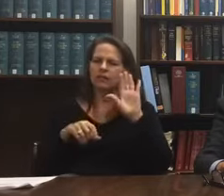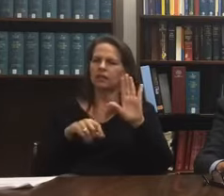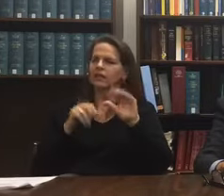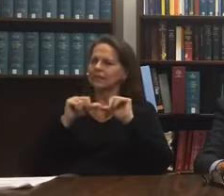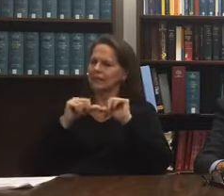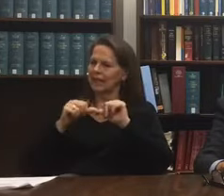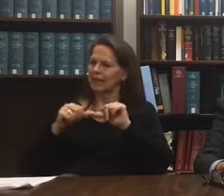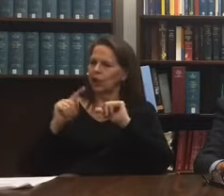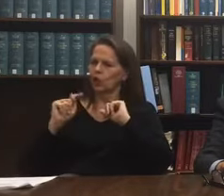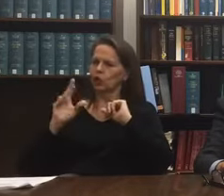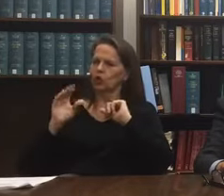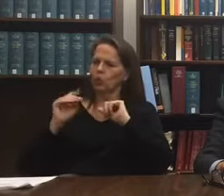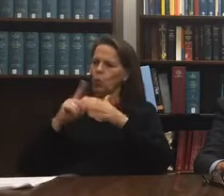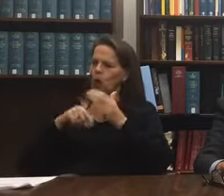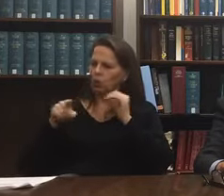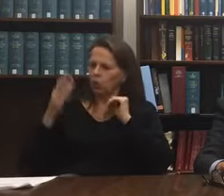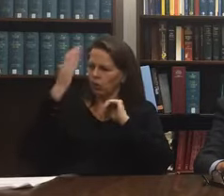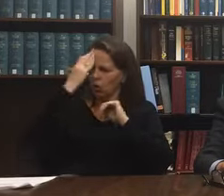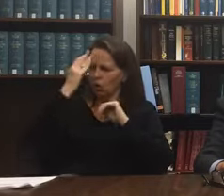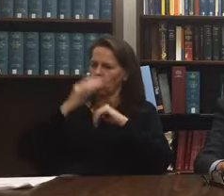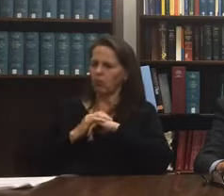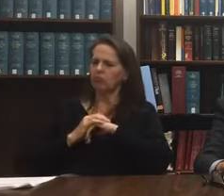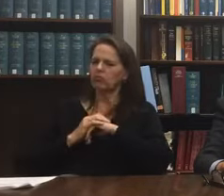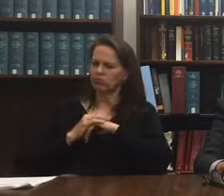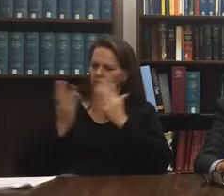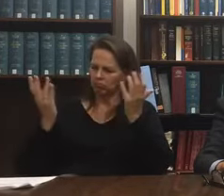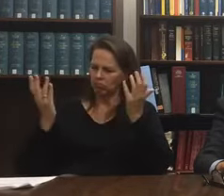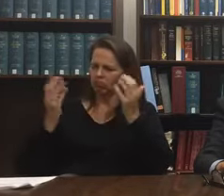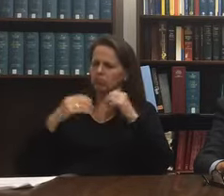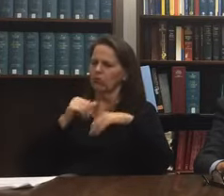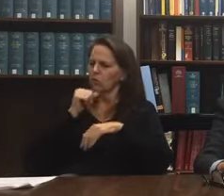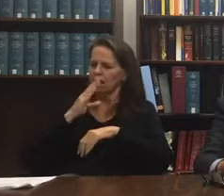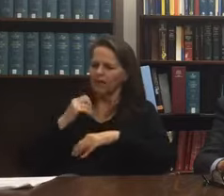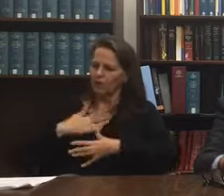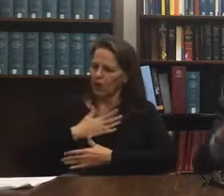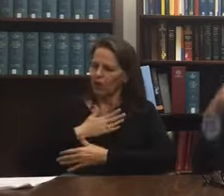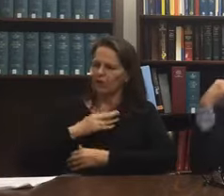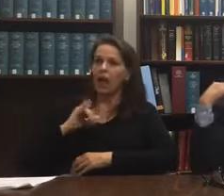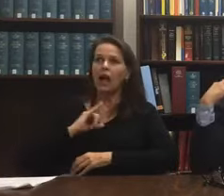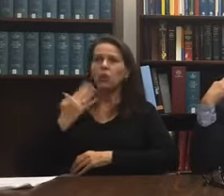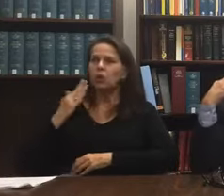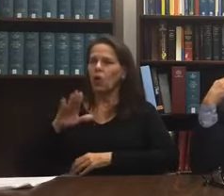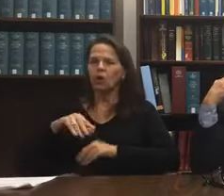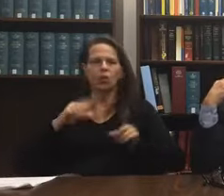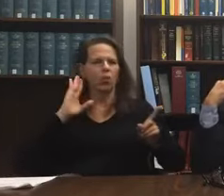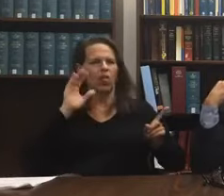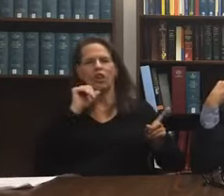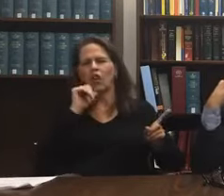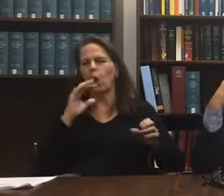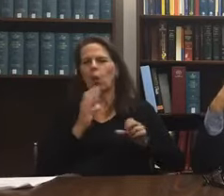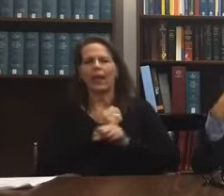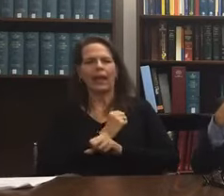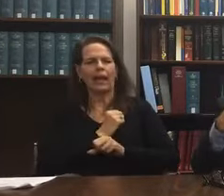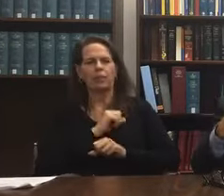to say I don't know don't get into that back-and-forth right right you're not gonna win a back and forth with a medical person I would just keep coming